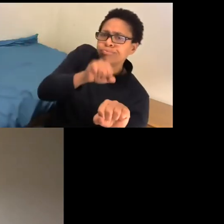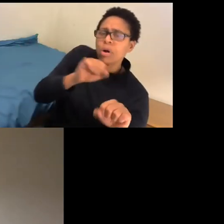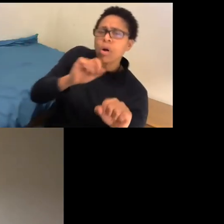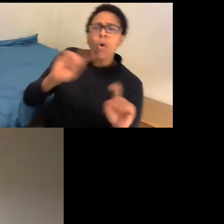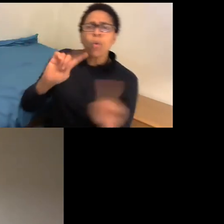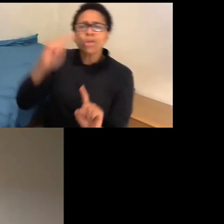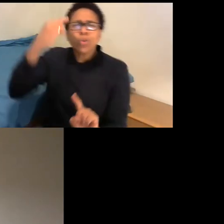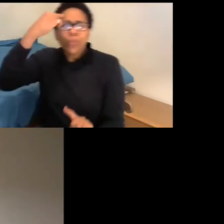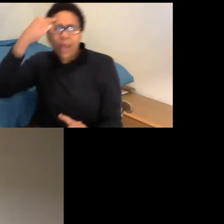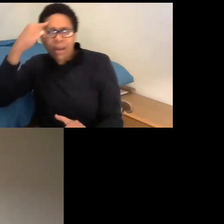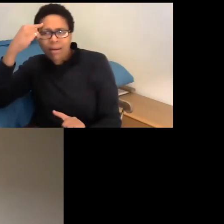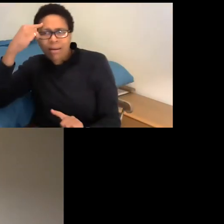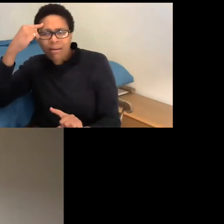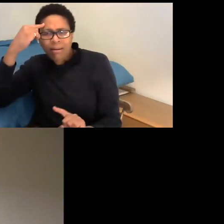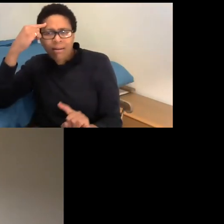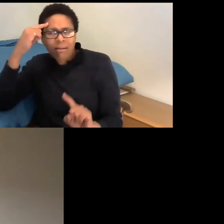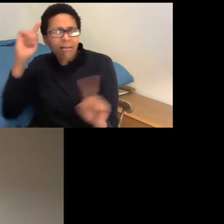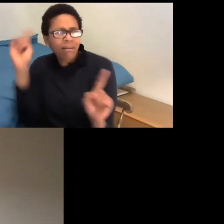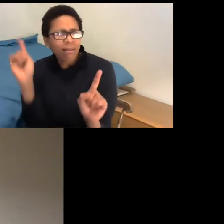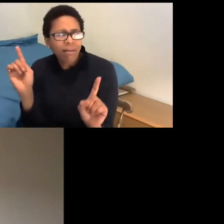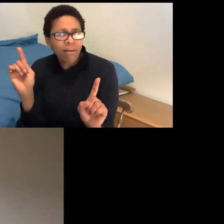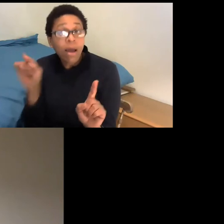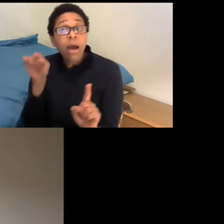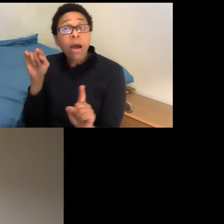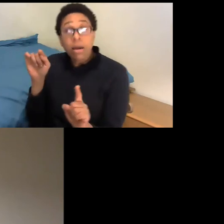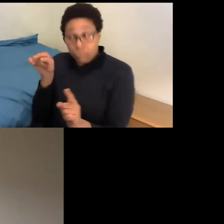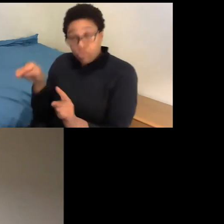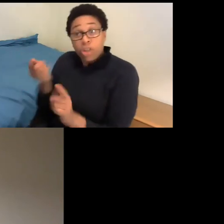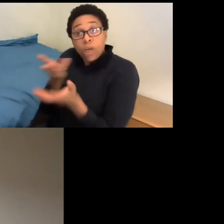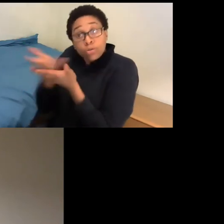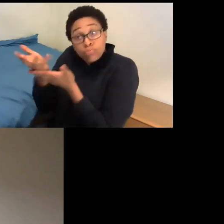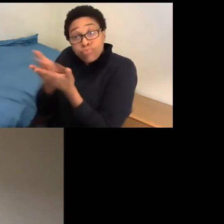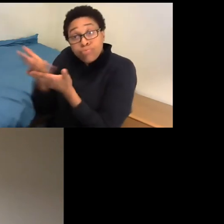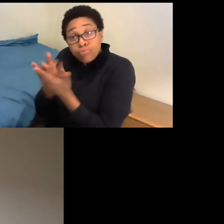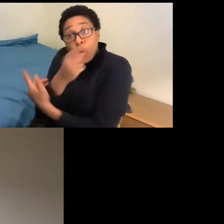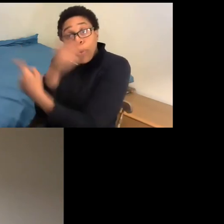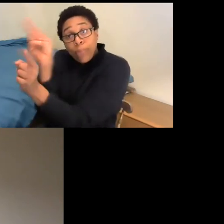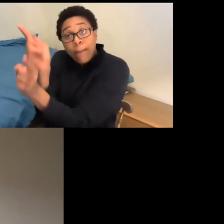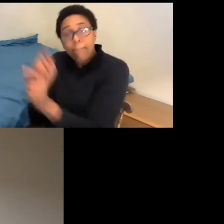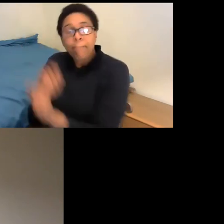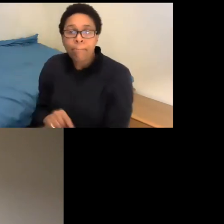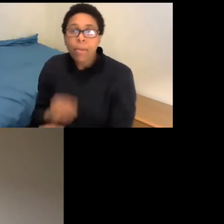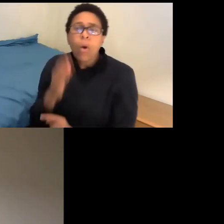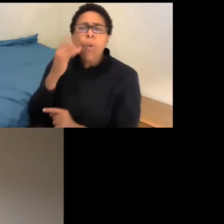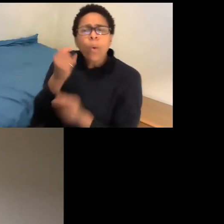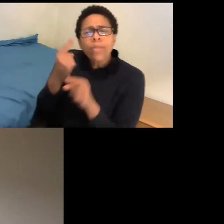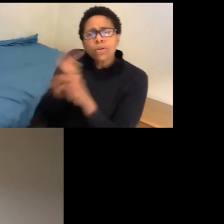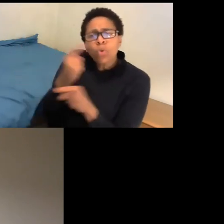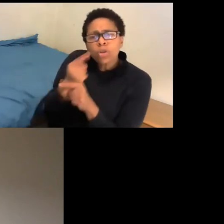yeah, at one point, she was having a chat with one of them. And, you know, whenever they talked about homosexuality, they